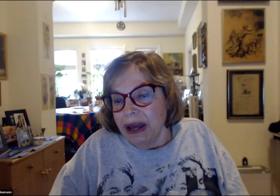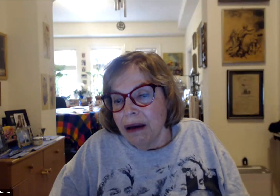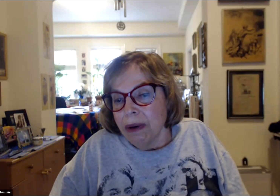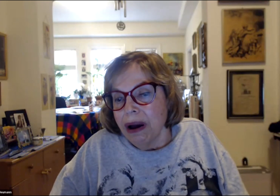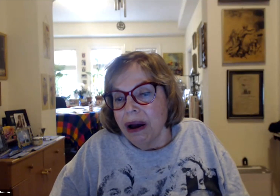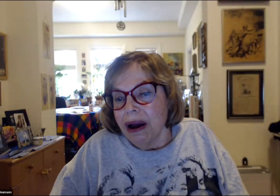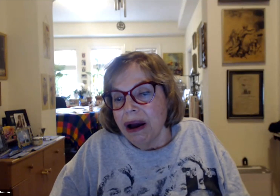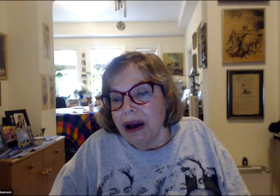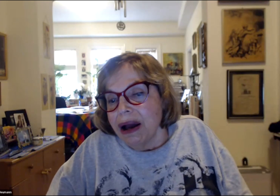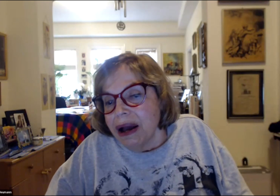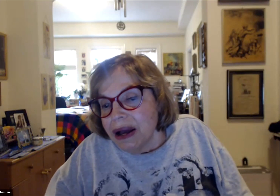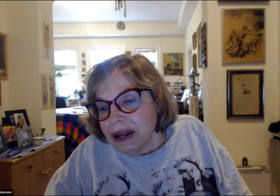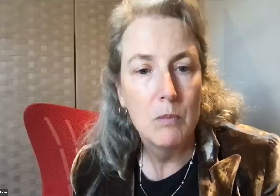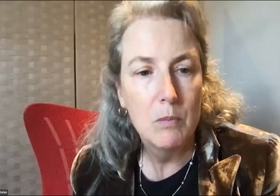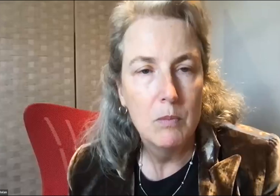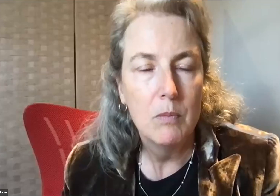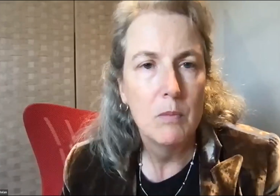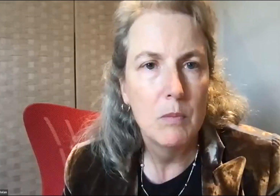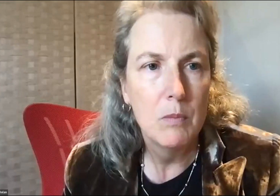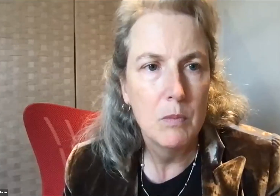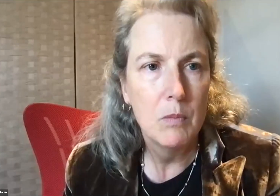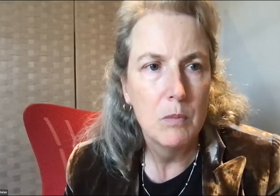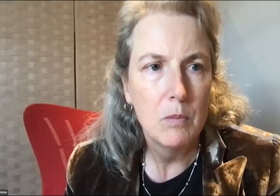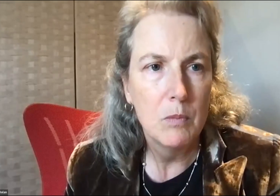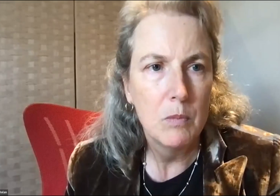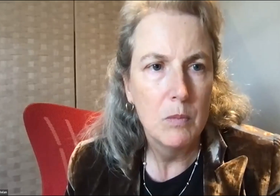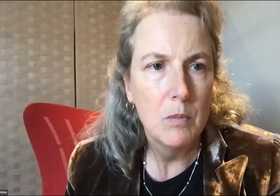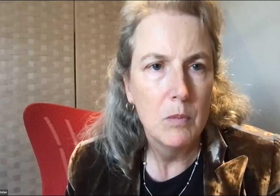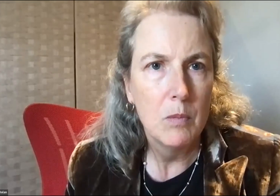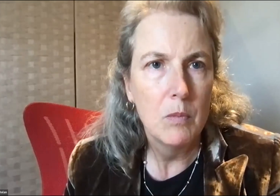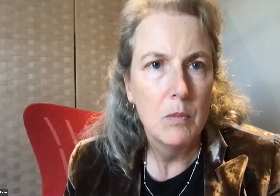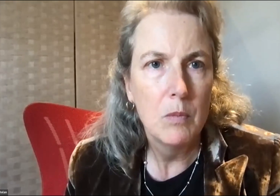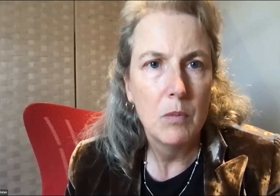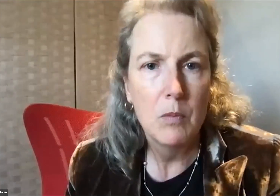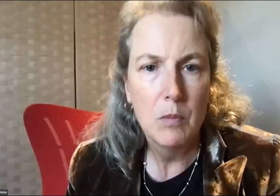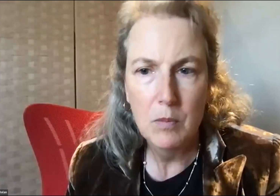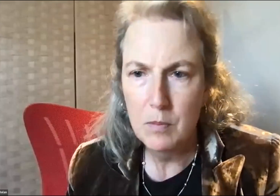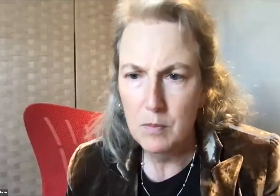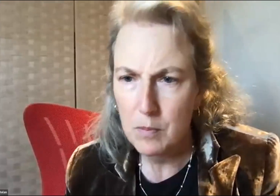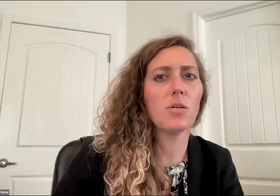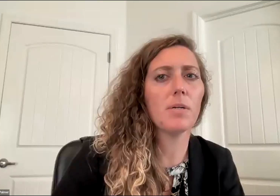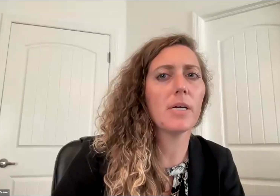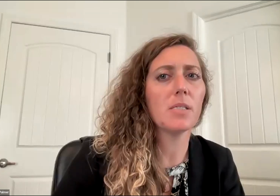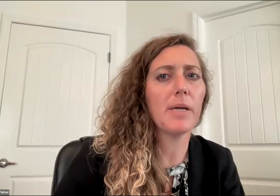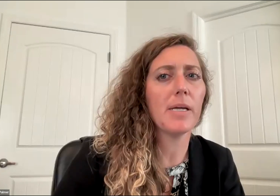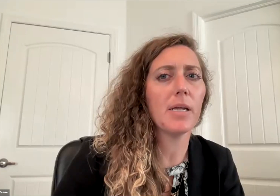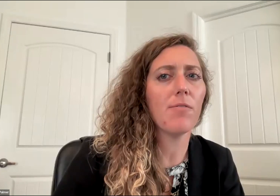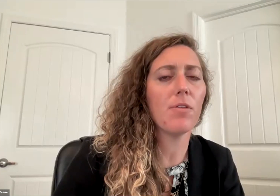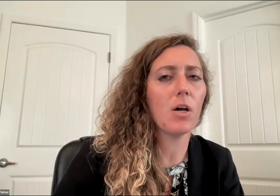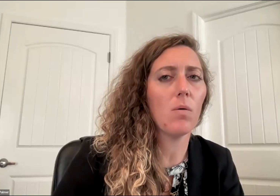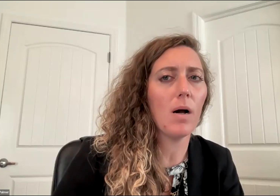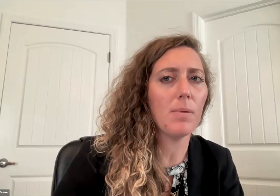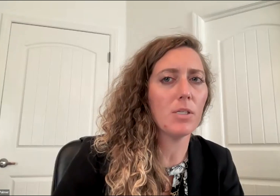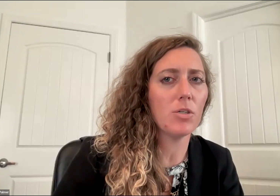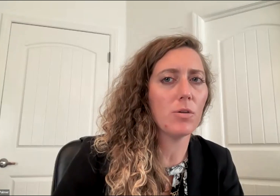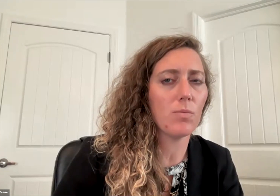So. hmm! is the interpreter pin? The interpreter is pinned.